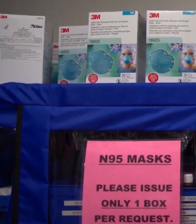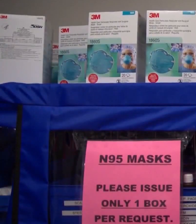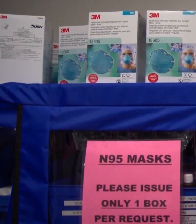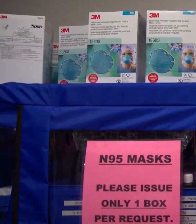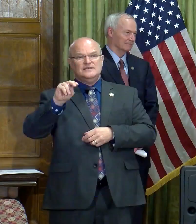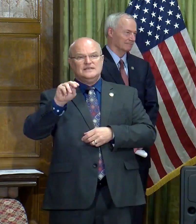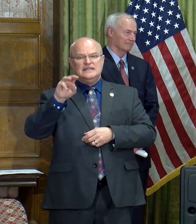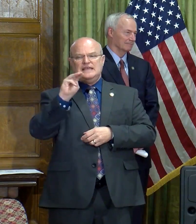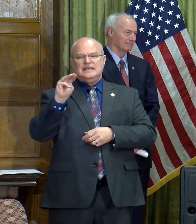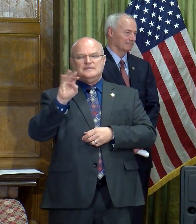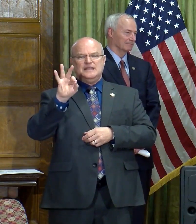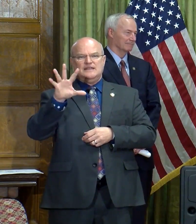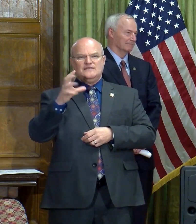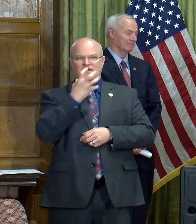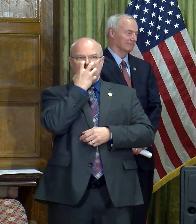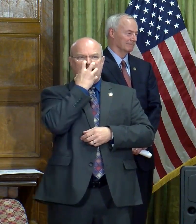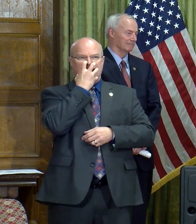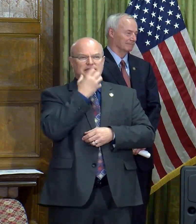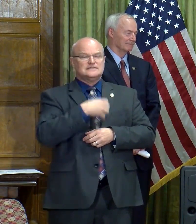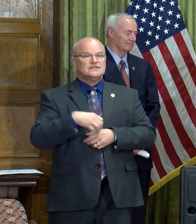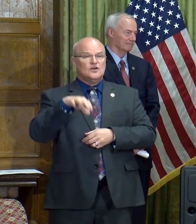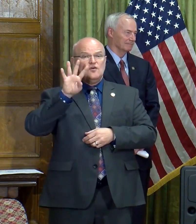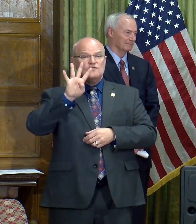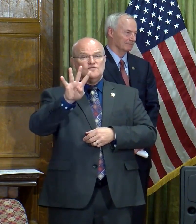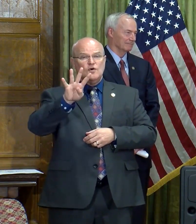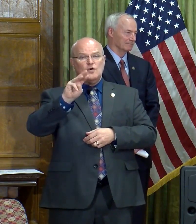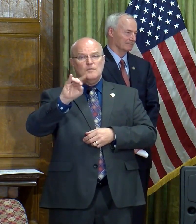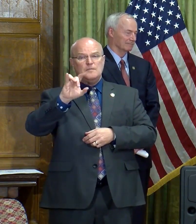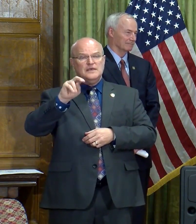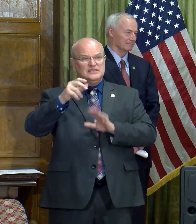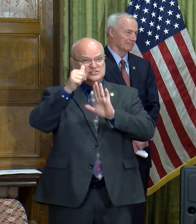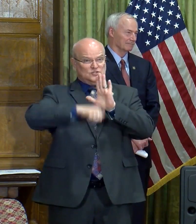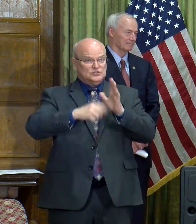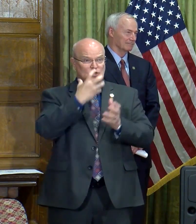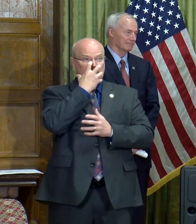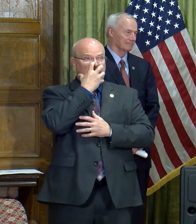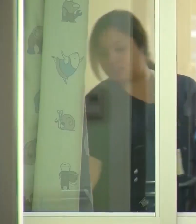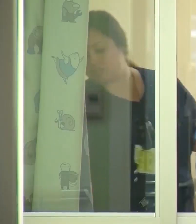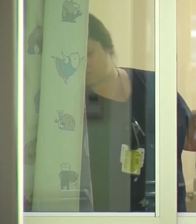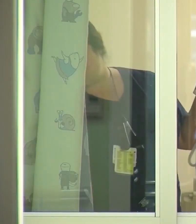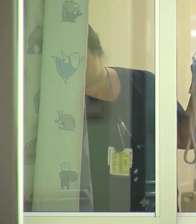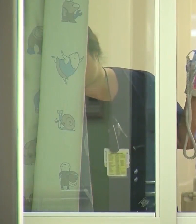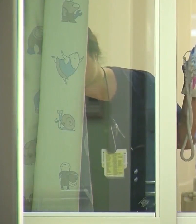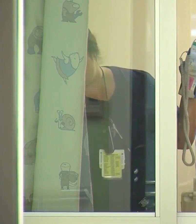mask, 4 million disposable gowns, 2.1 million facial shields and 7 million gloves."